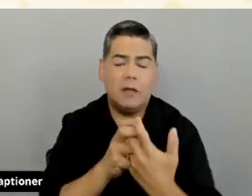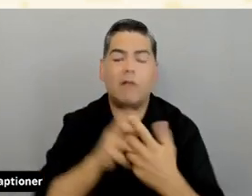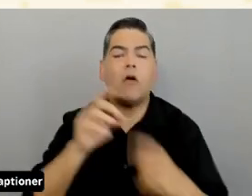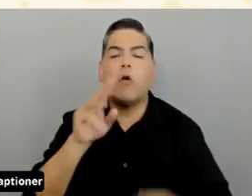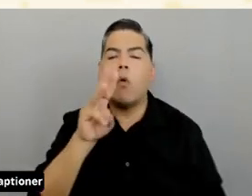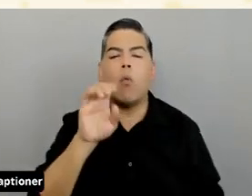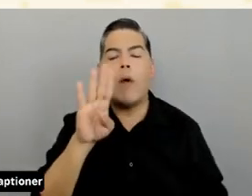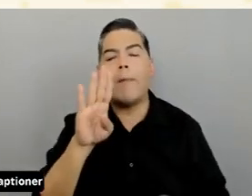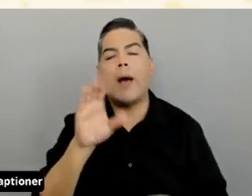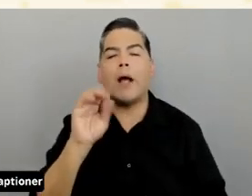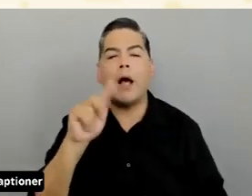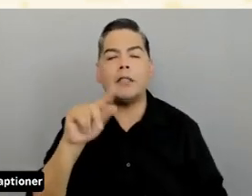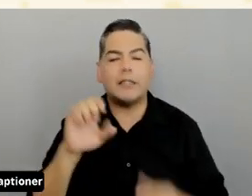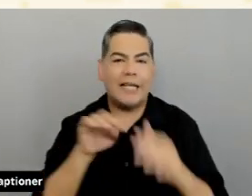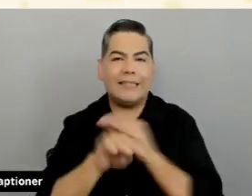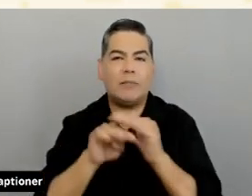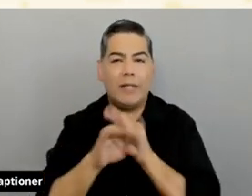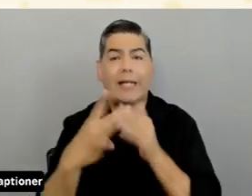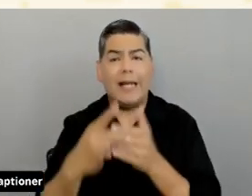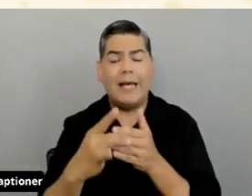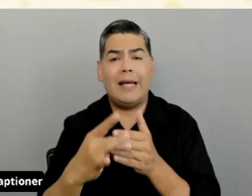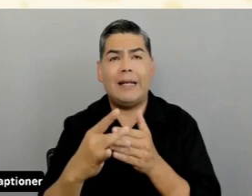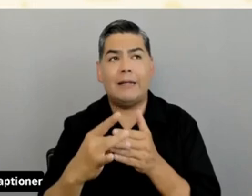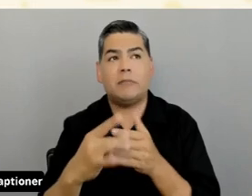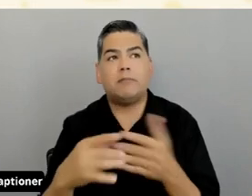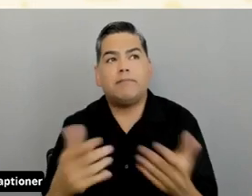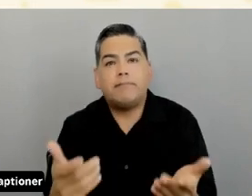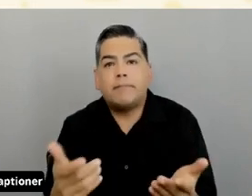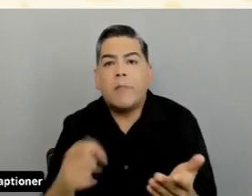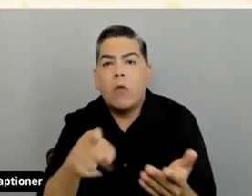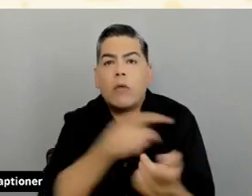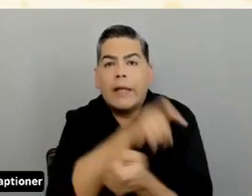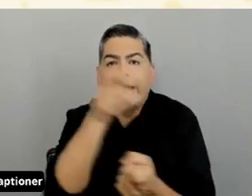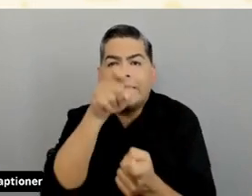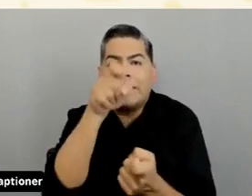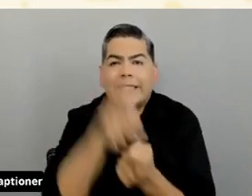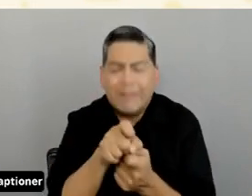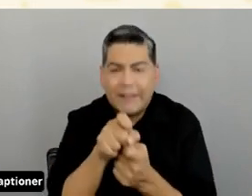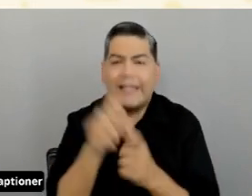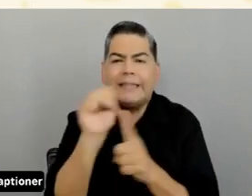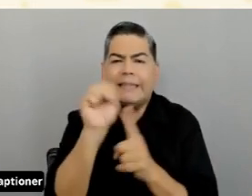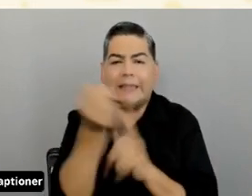for example. So you can create a specific scenario that you can share with them,